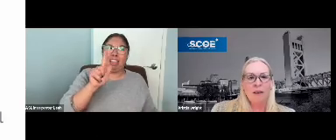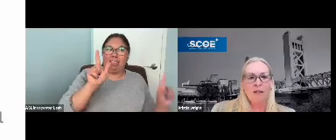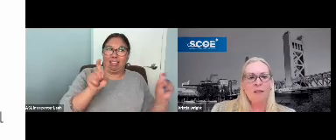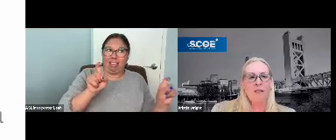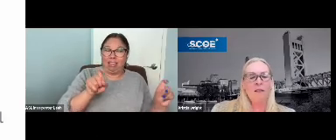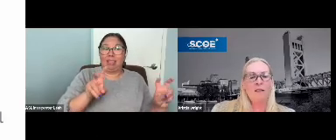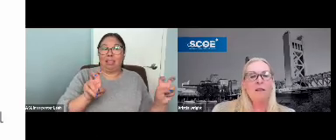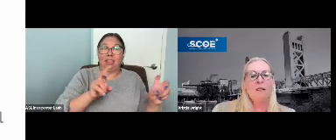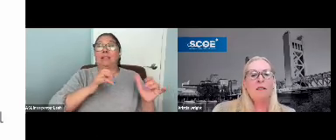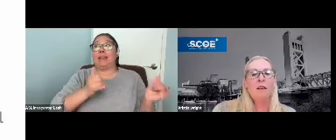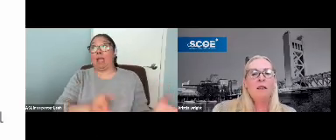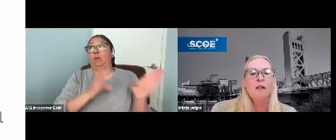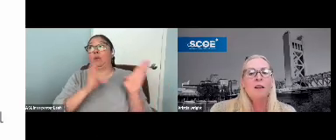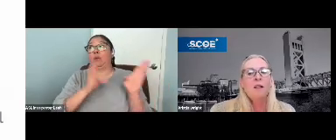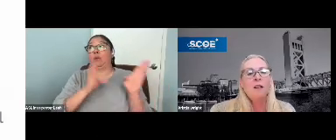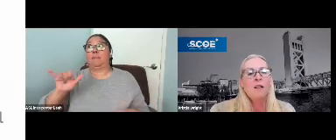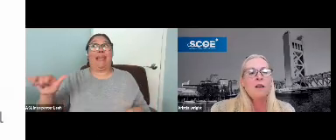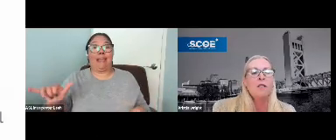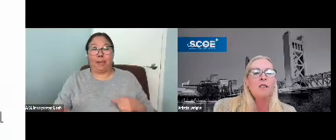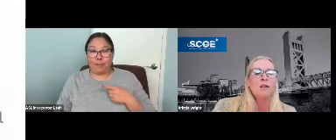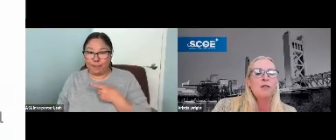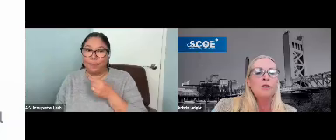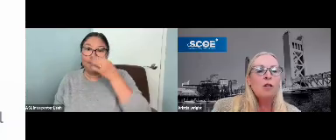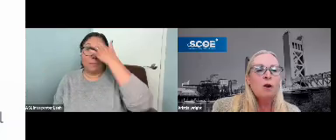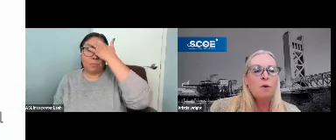All right.